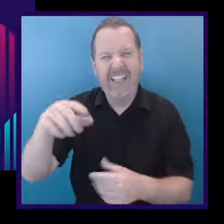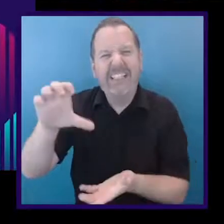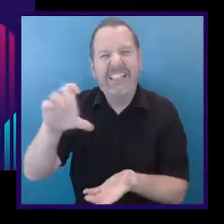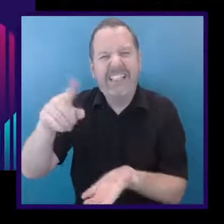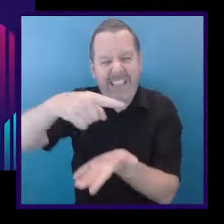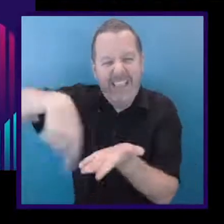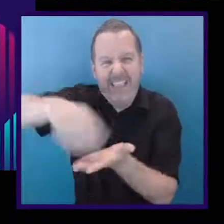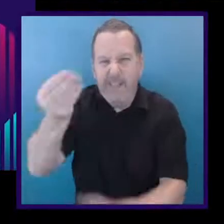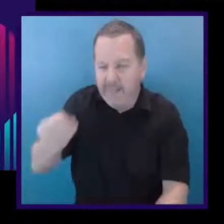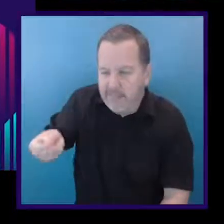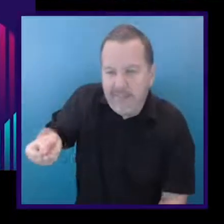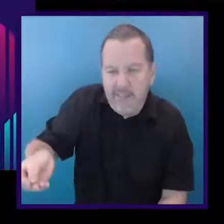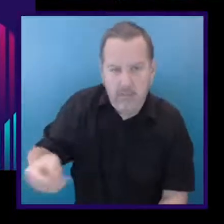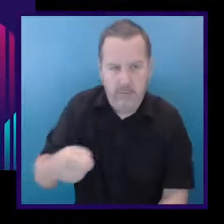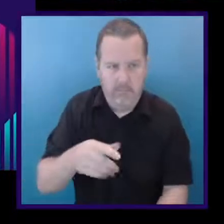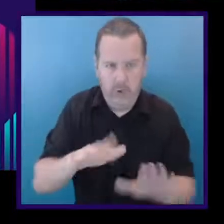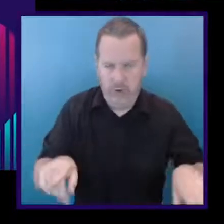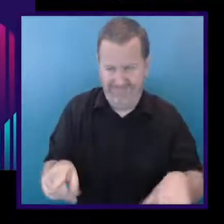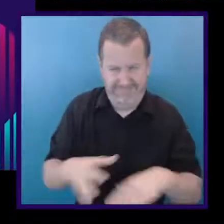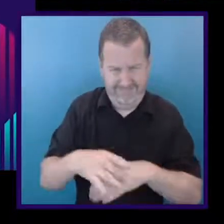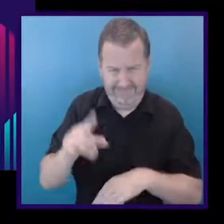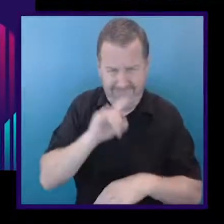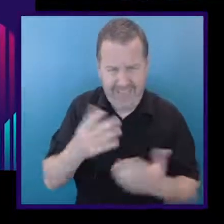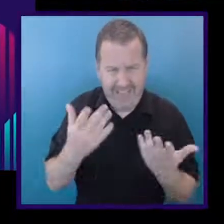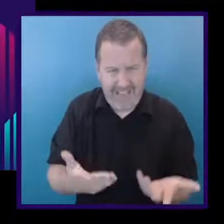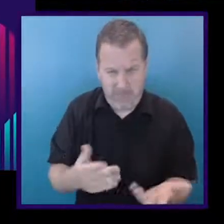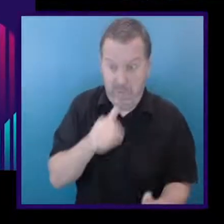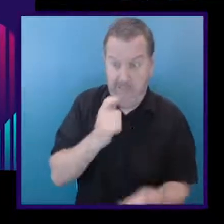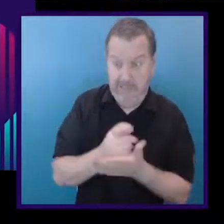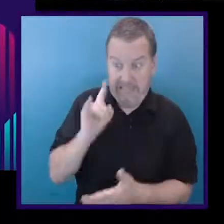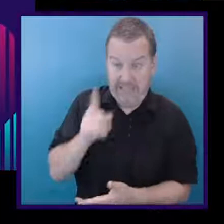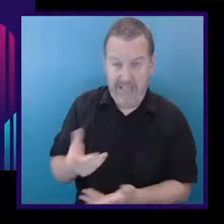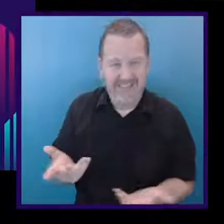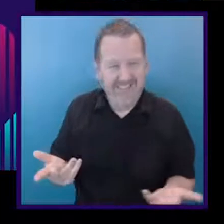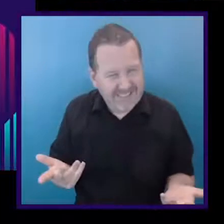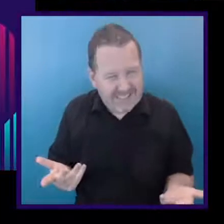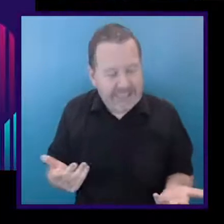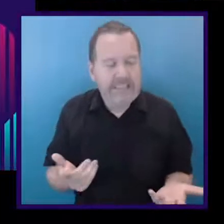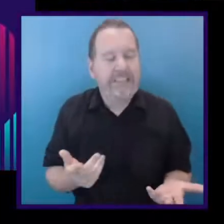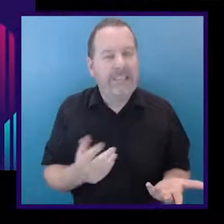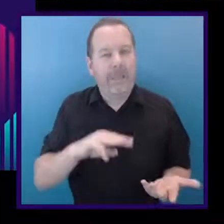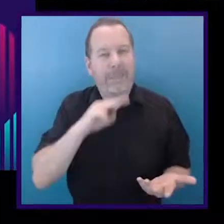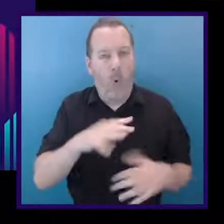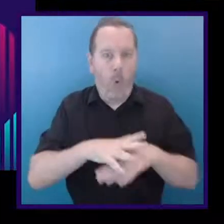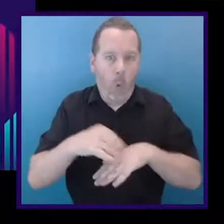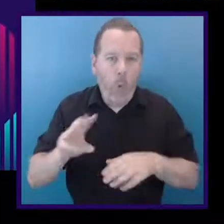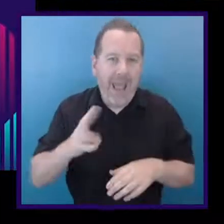So with that I would say that there is an urgent need to reform the Northern Ireland curriculum for modern languages.